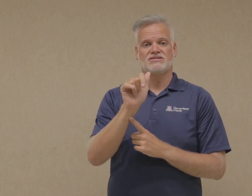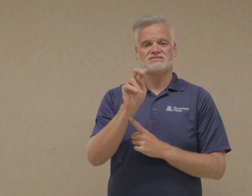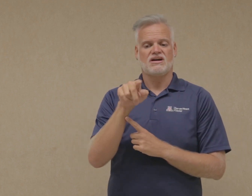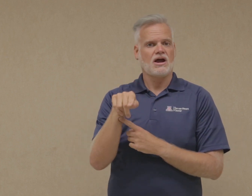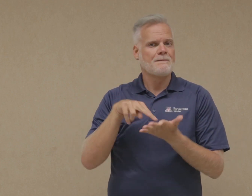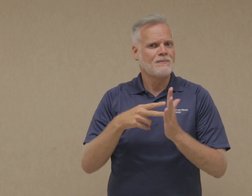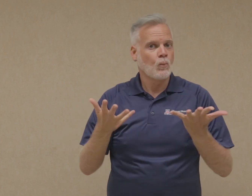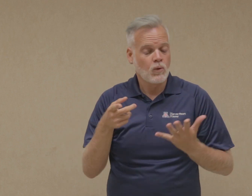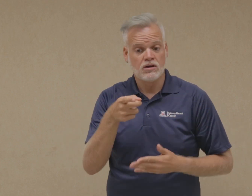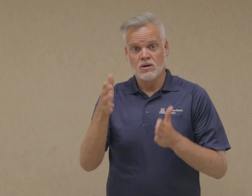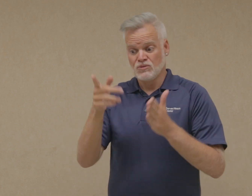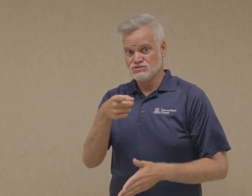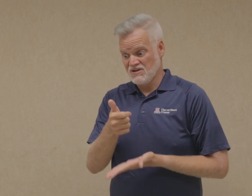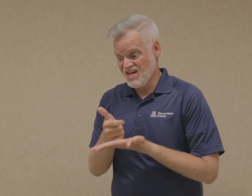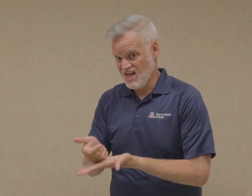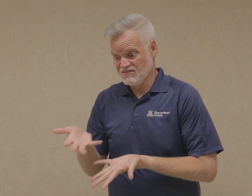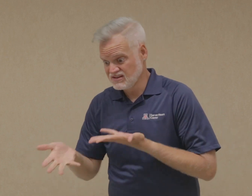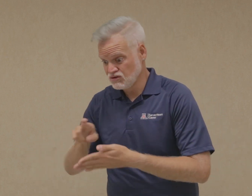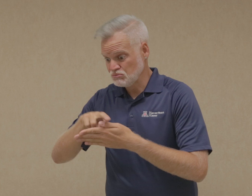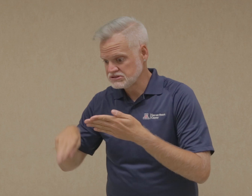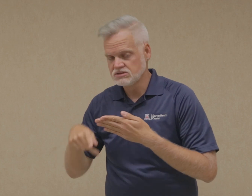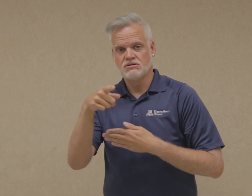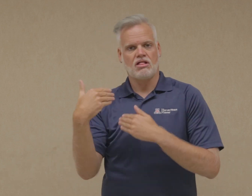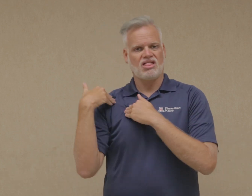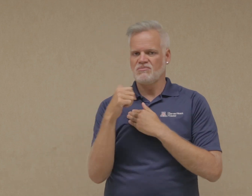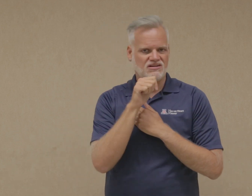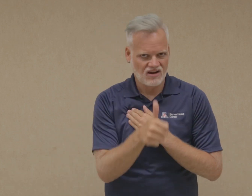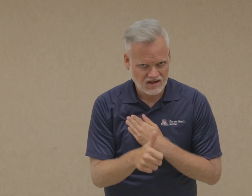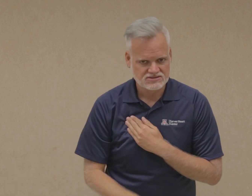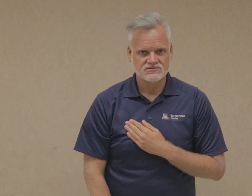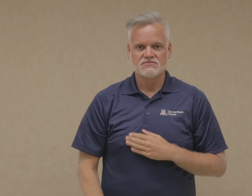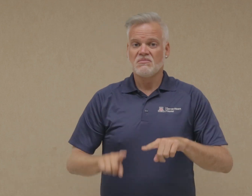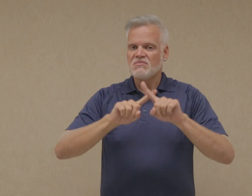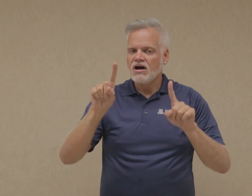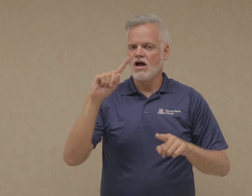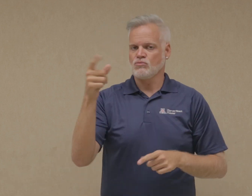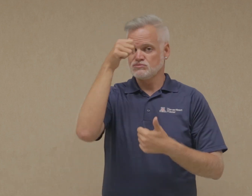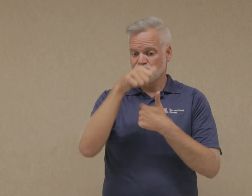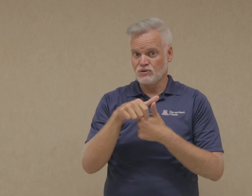result from your assistance. Remember to always respect your patient, do the best you possibly can, and do not abandon your